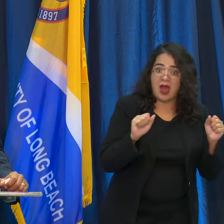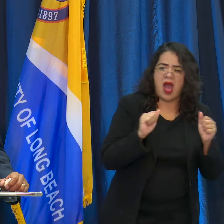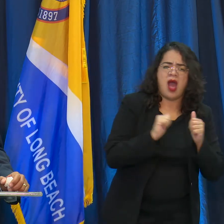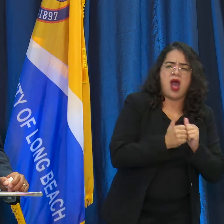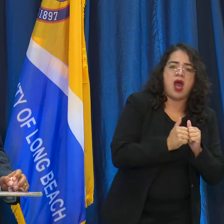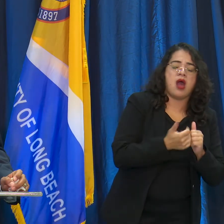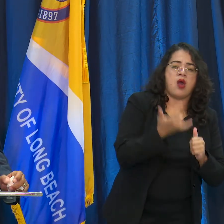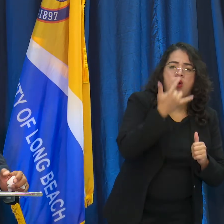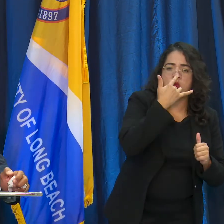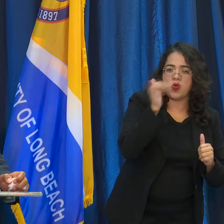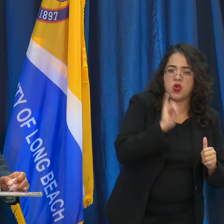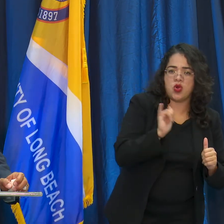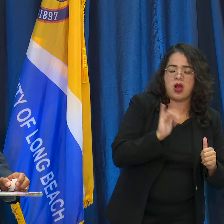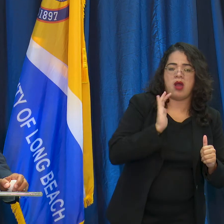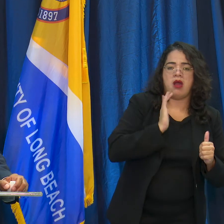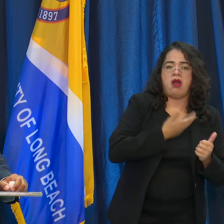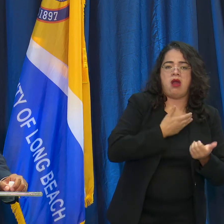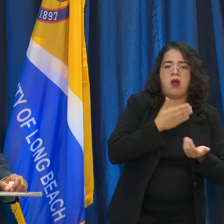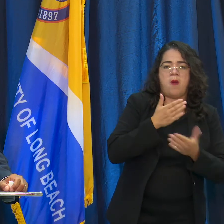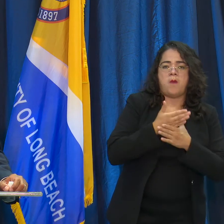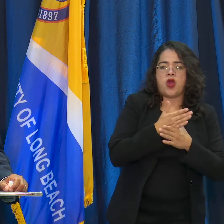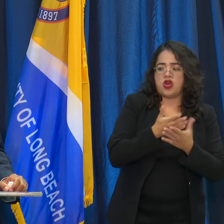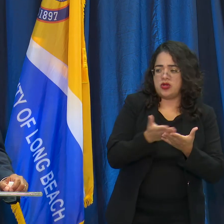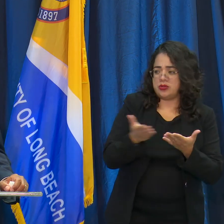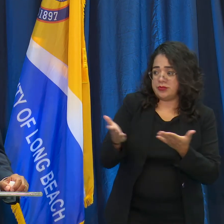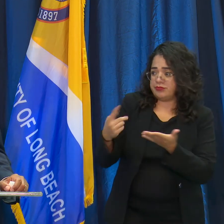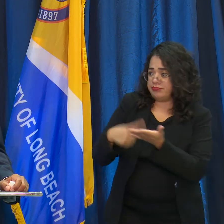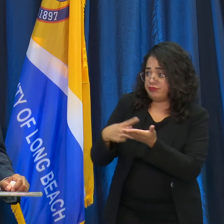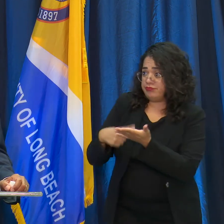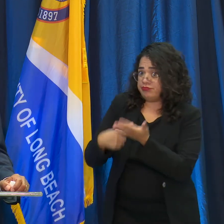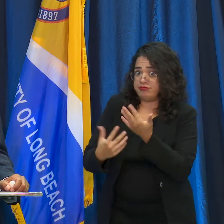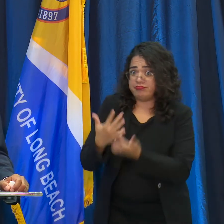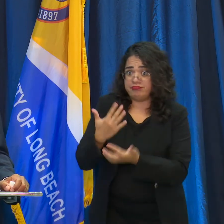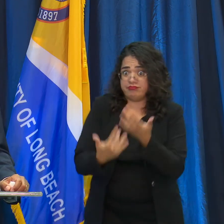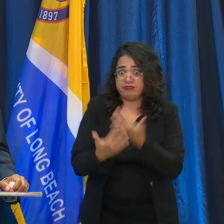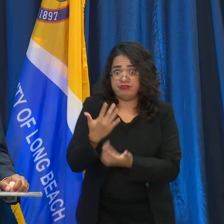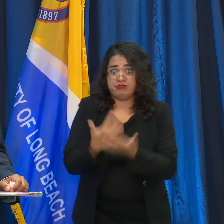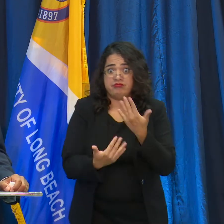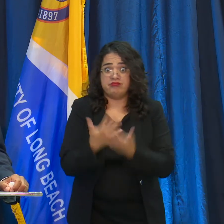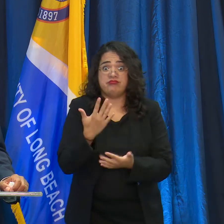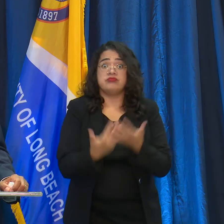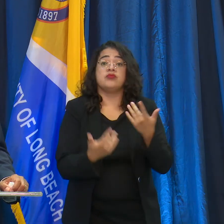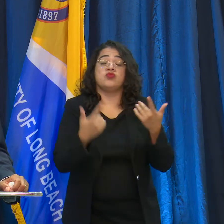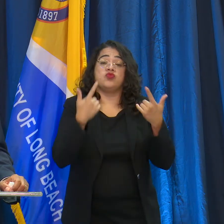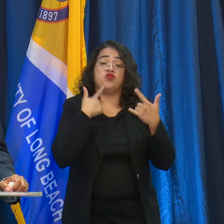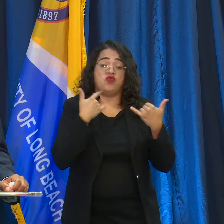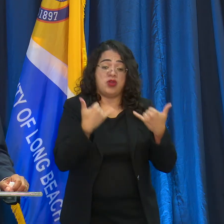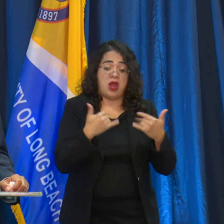completely committed to. Right now, it's going to be all online, and then they'll make some decisions